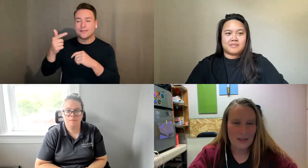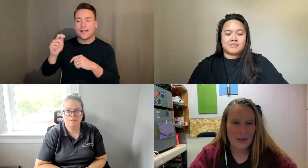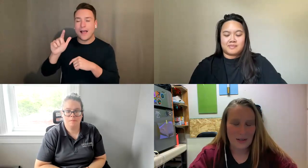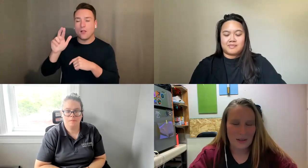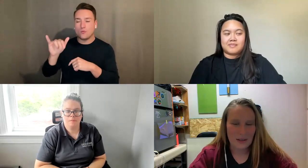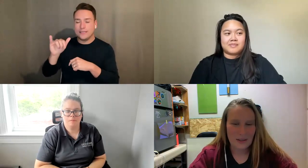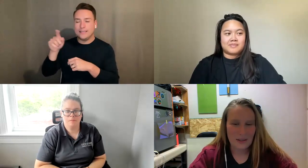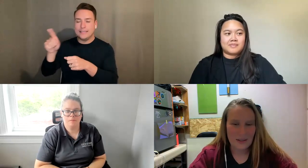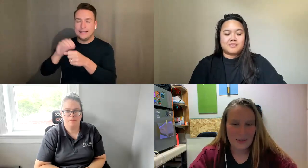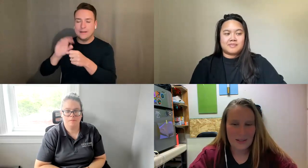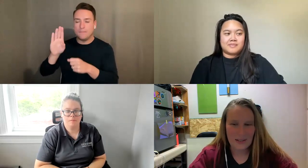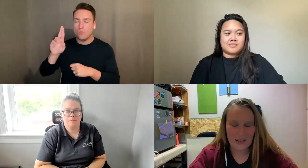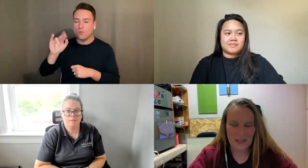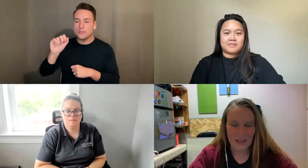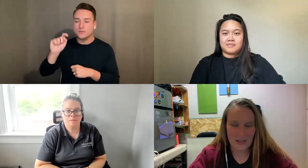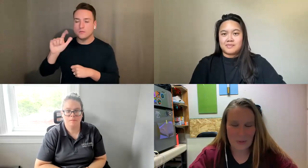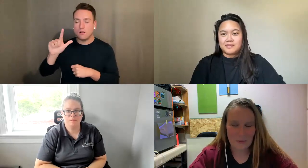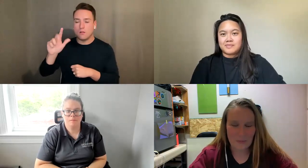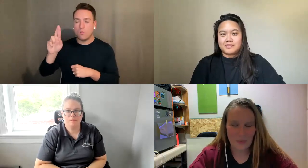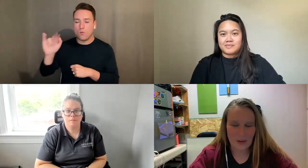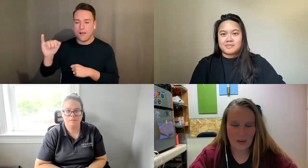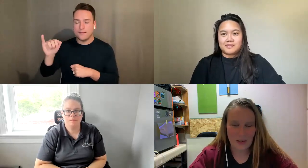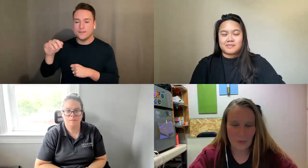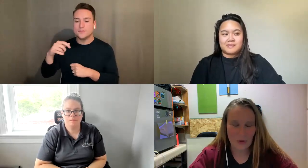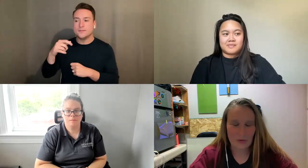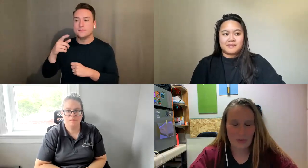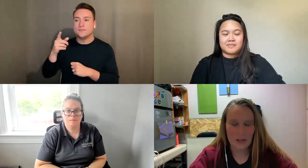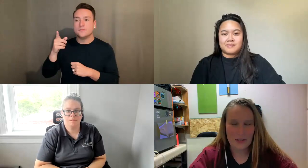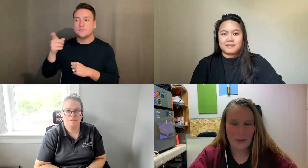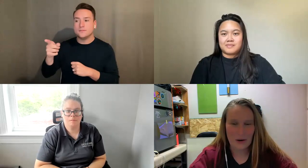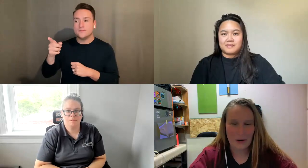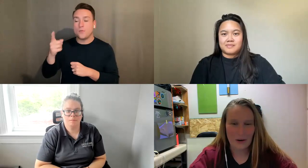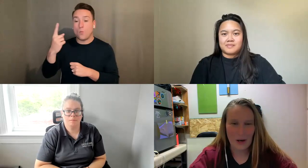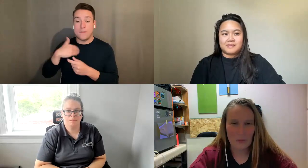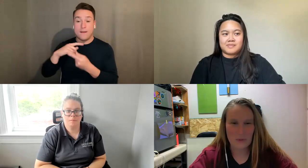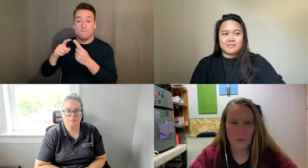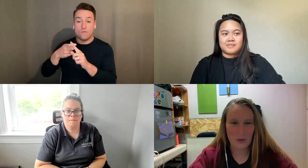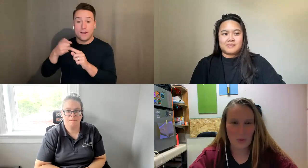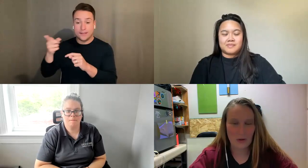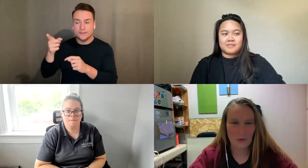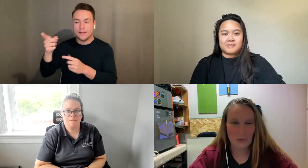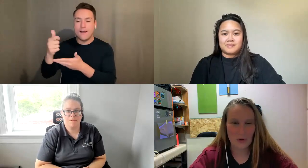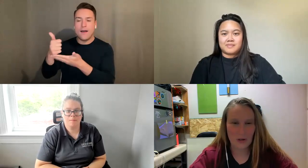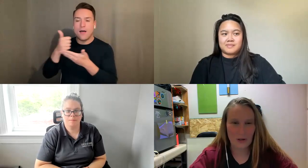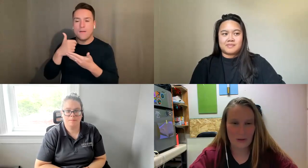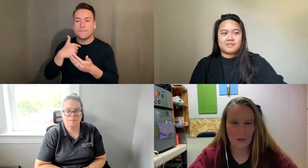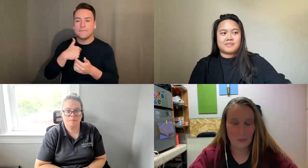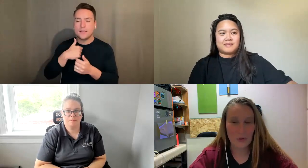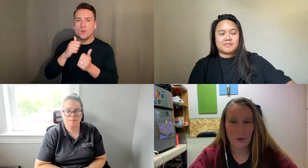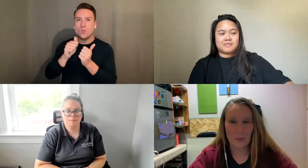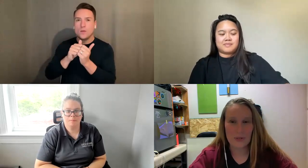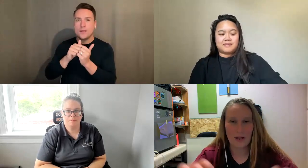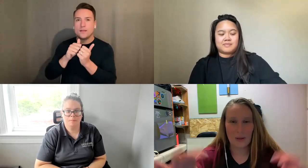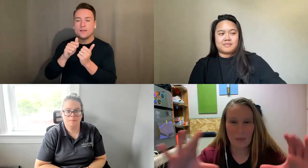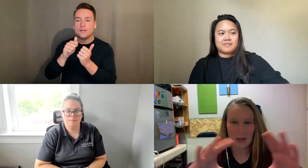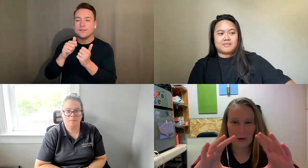And they one of my friends there helps me with writing little blurbs and making the